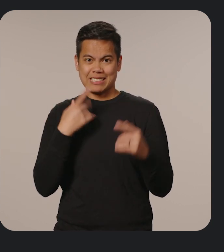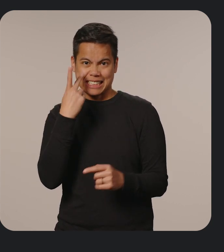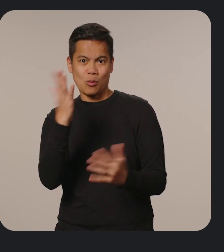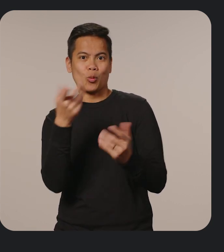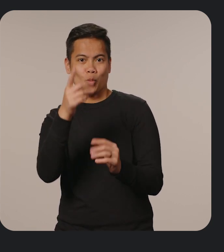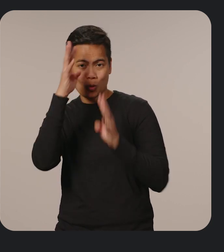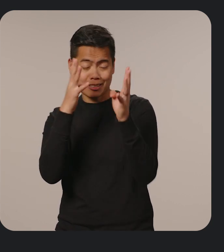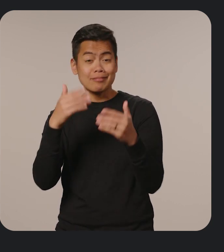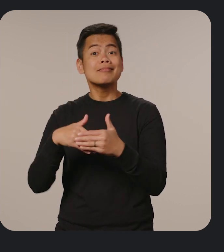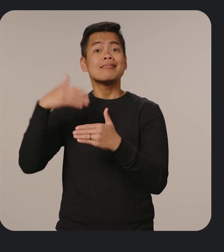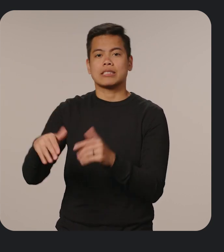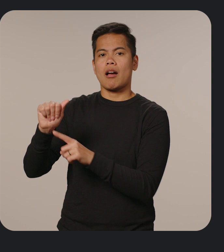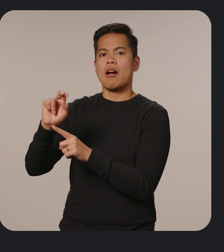for expressive and personal apps.